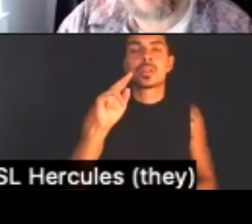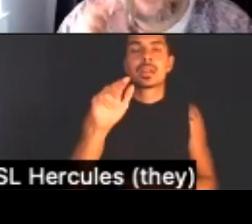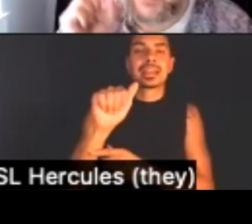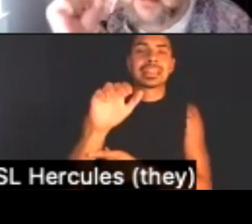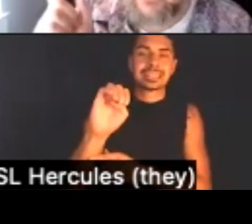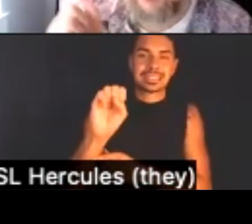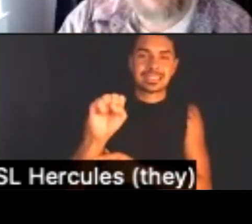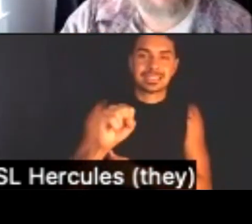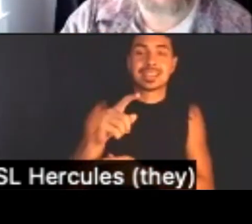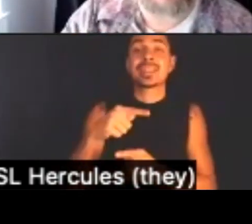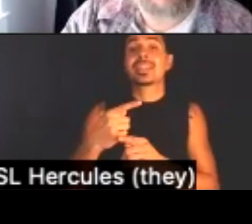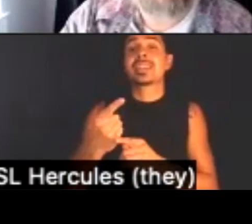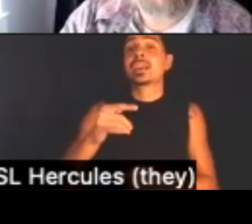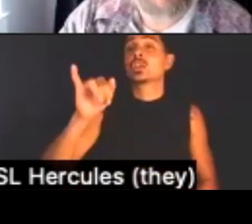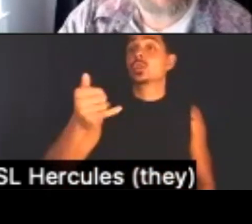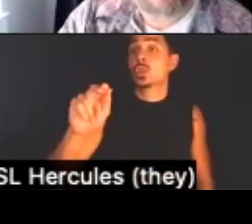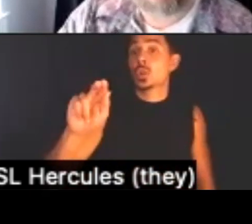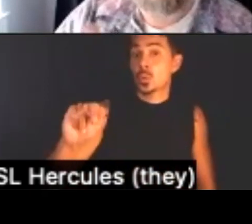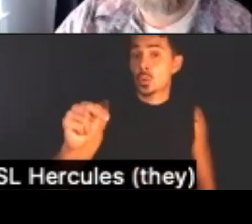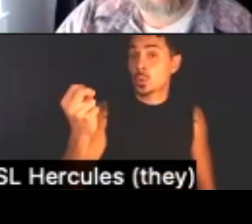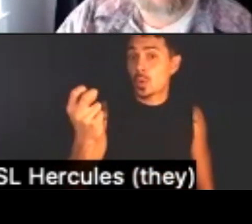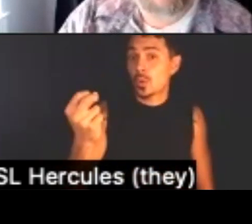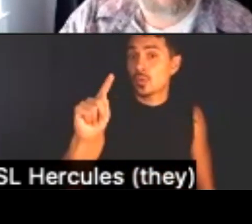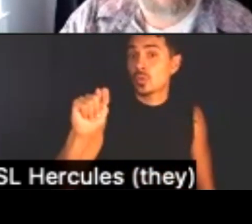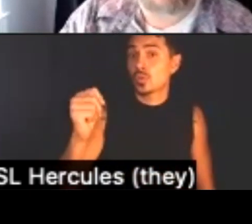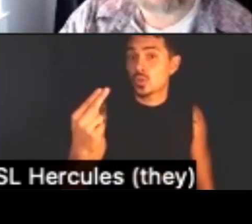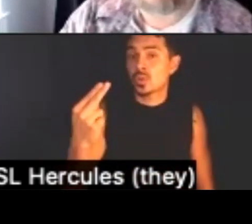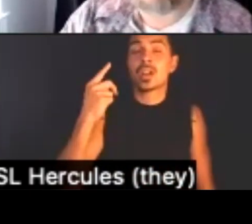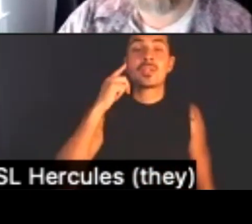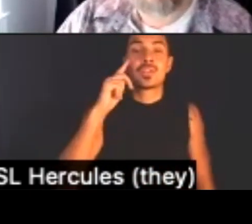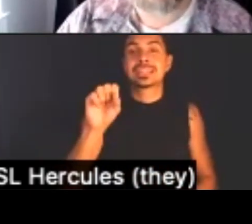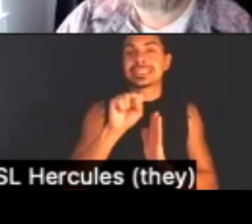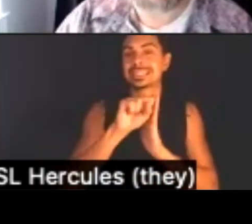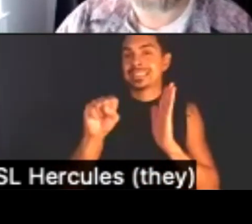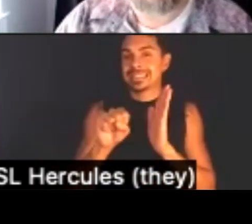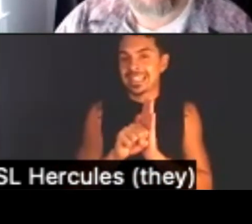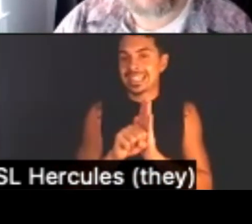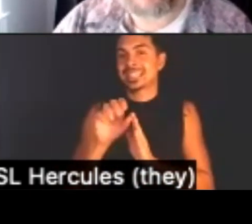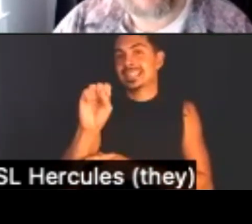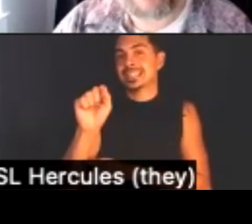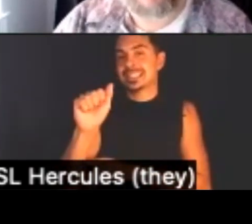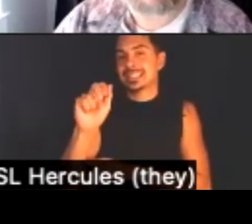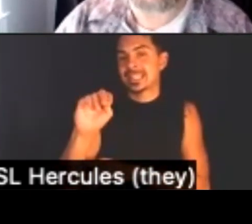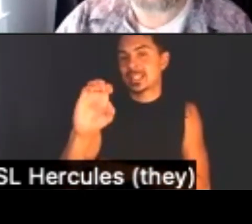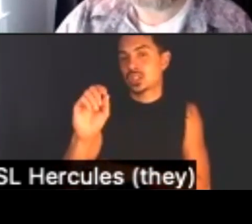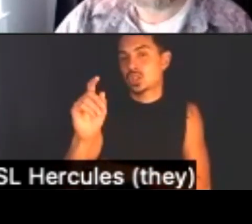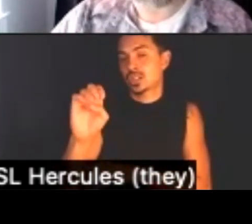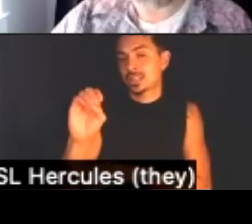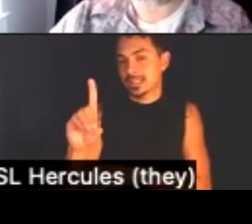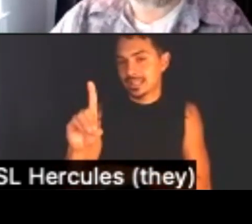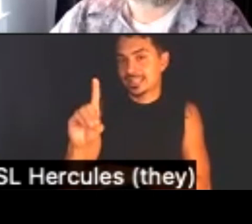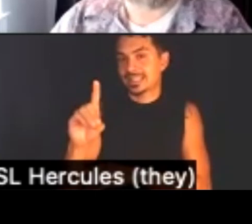which we talked a little bit about today. And then in February, we're gonna talk more about informed consent models and moving away